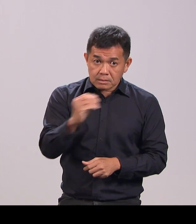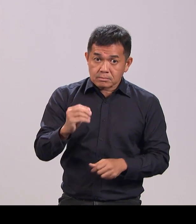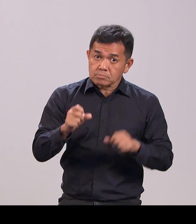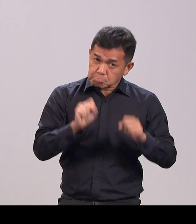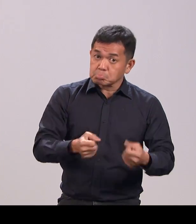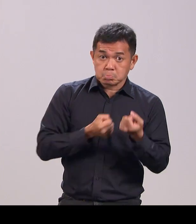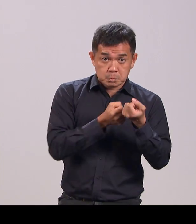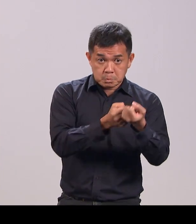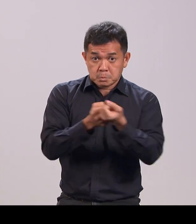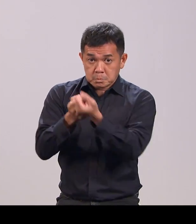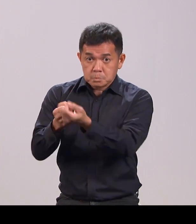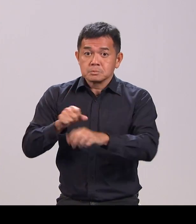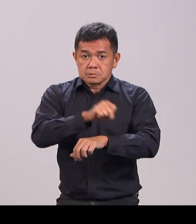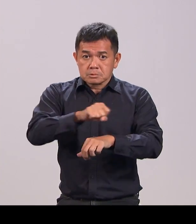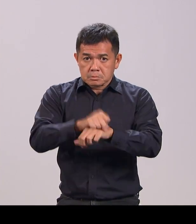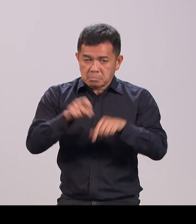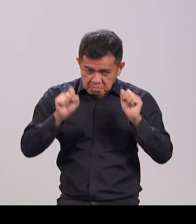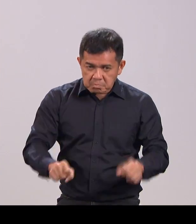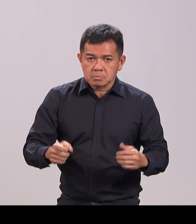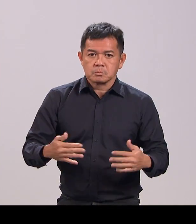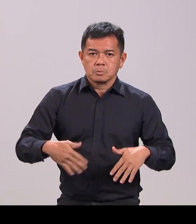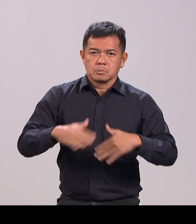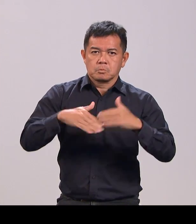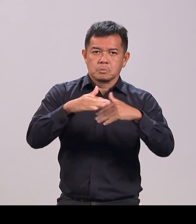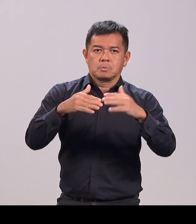Beyond building up capabilities, we should also promote entrepreneurship.